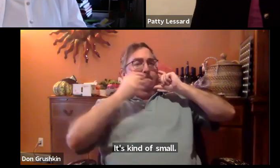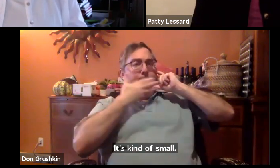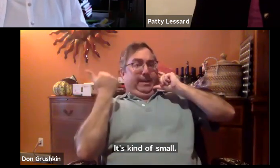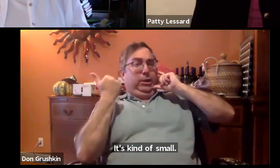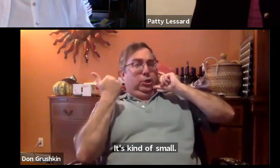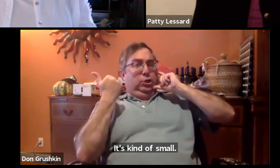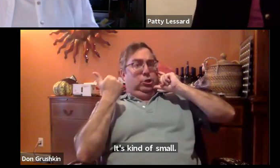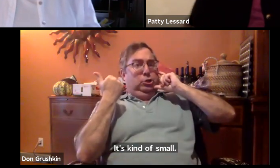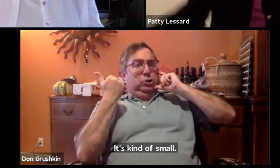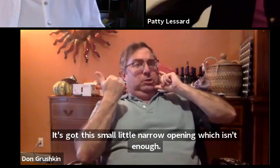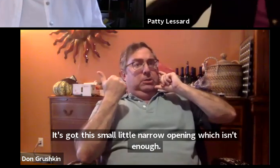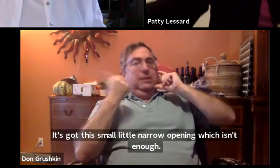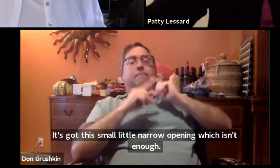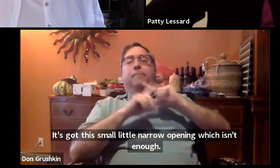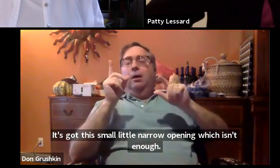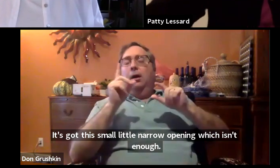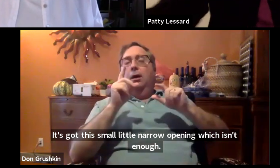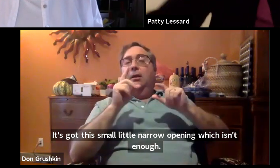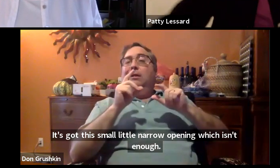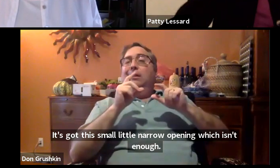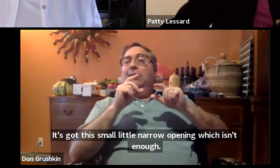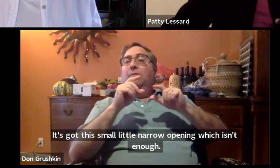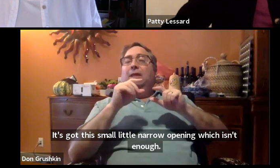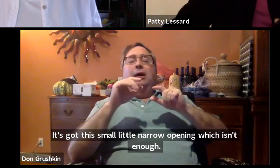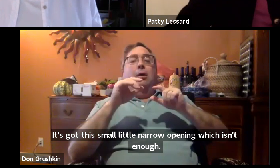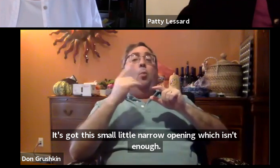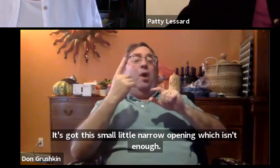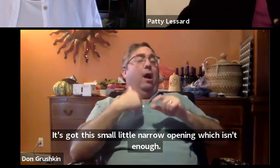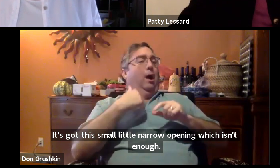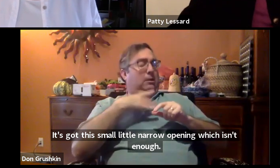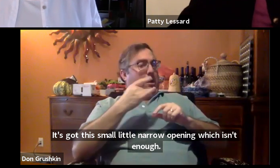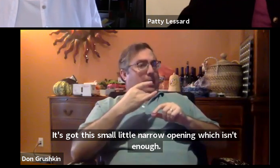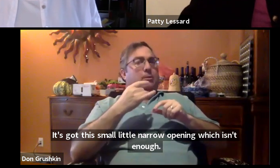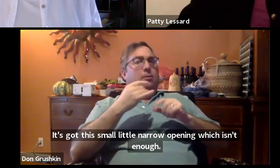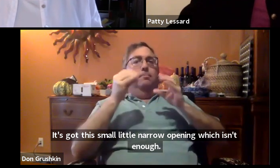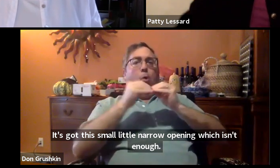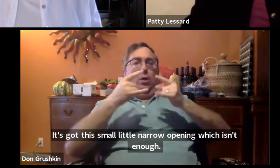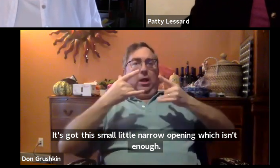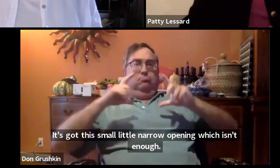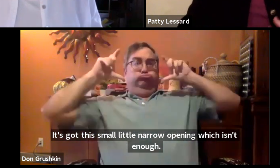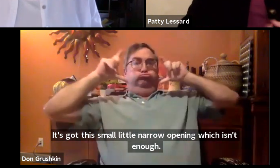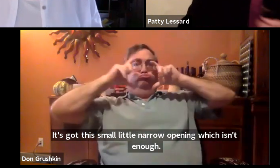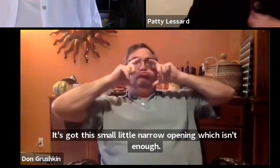There's one of them that the FDA has approved but I'm not really wild about it. It's kind of small.